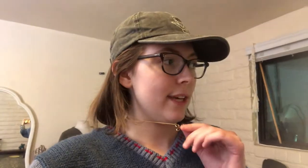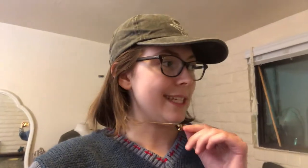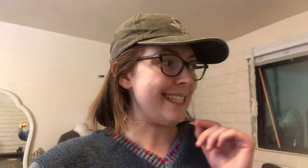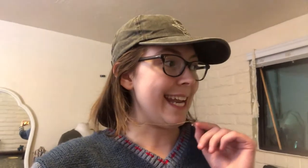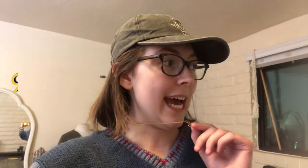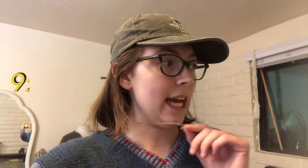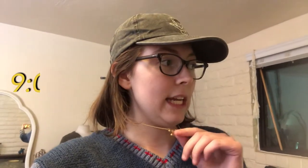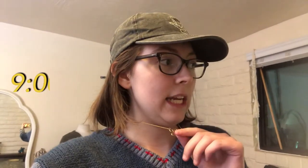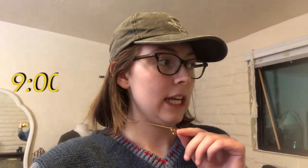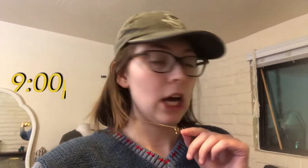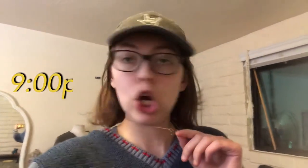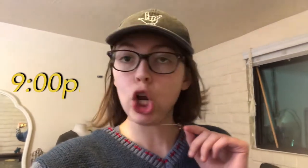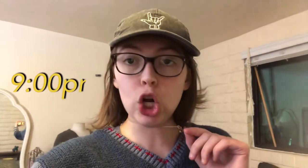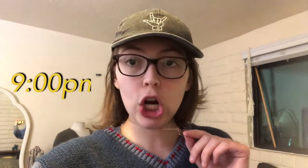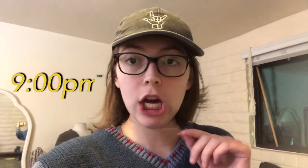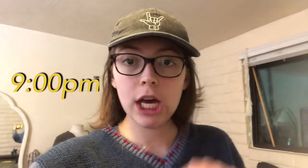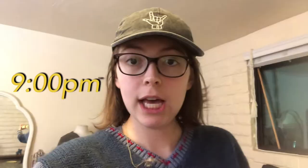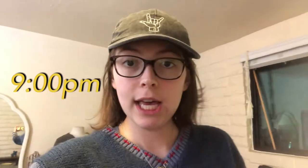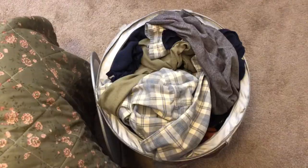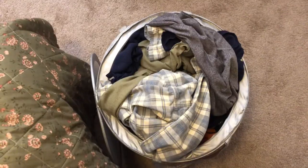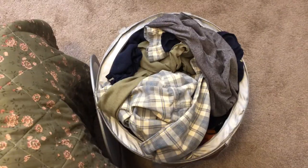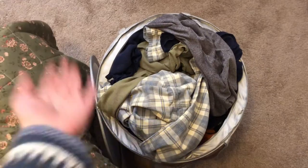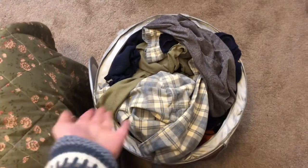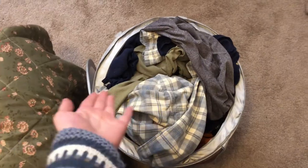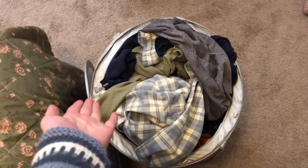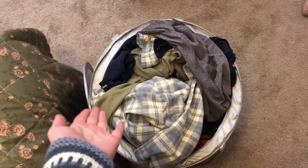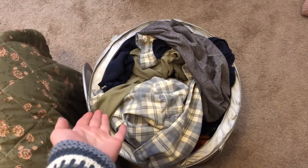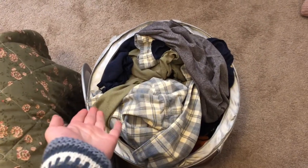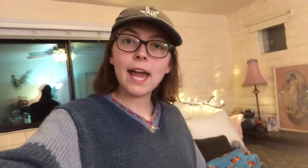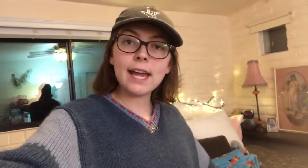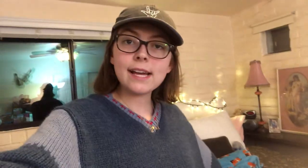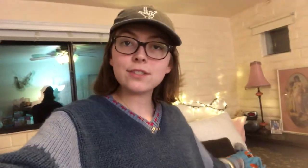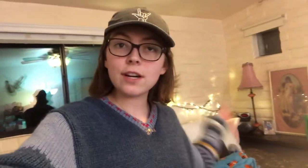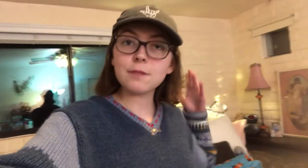is nine o'clock i'm going to put away my laundry and talk to my boyfriend while i do it that's